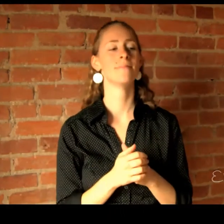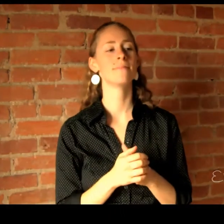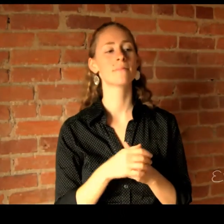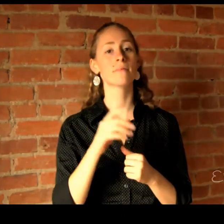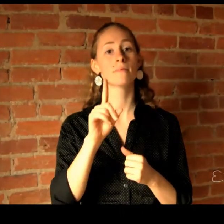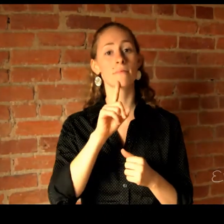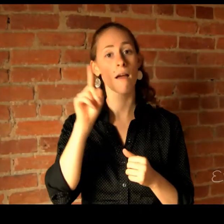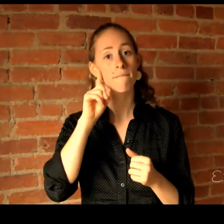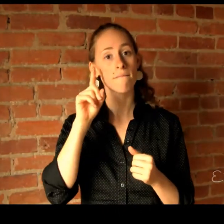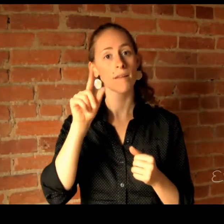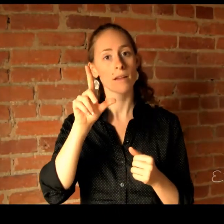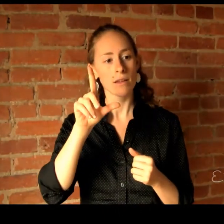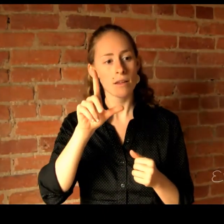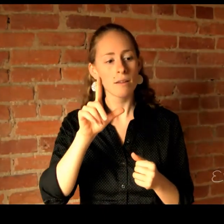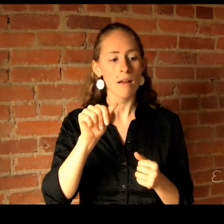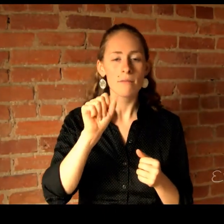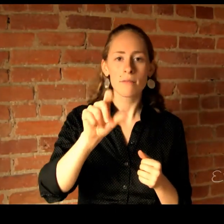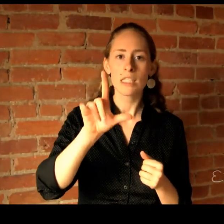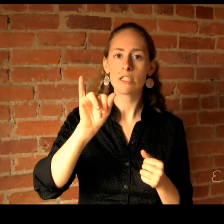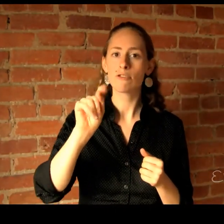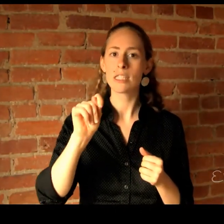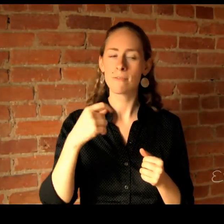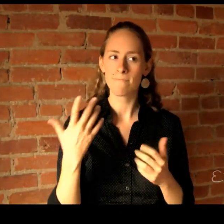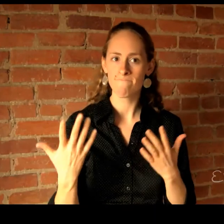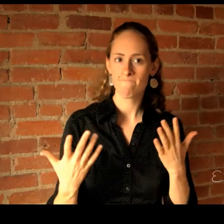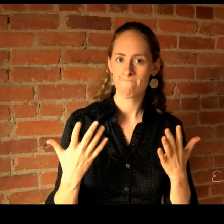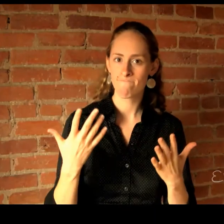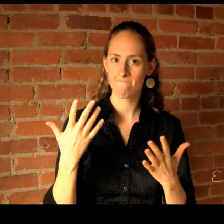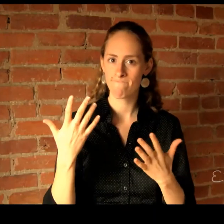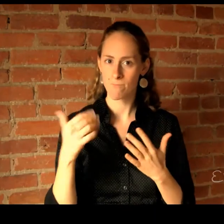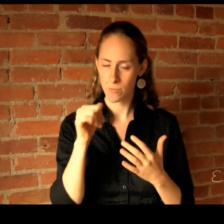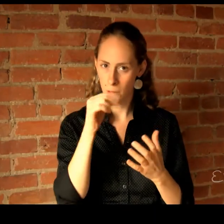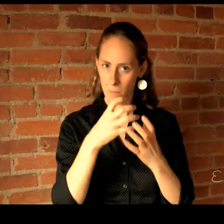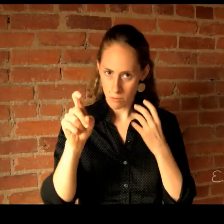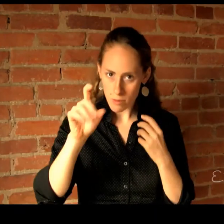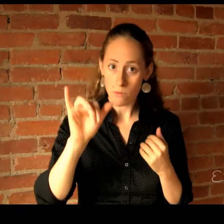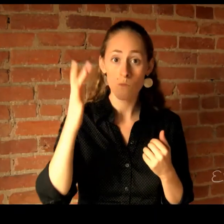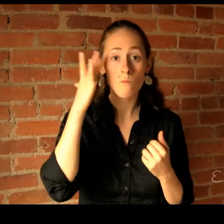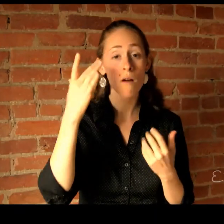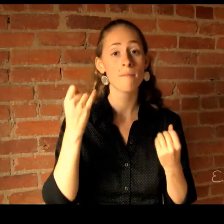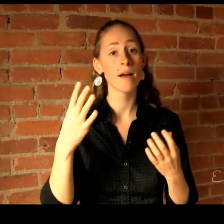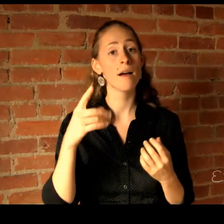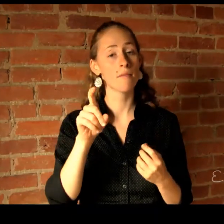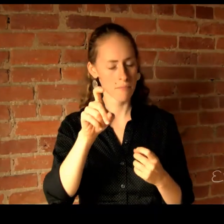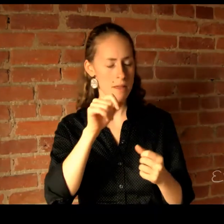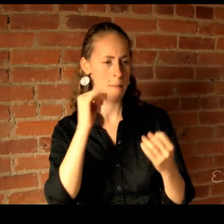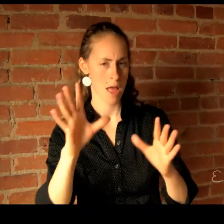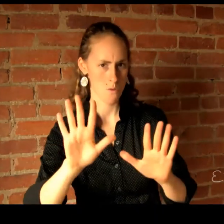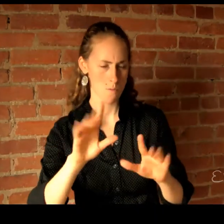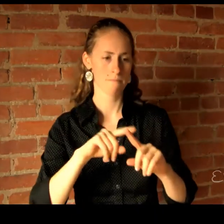bring a sense of identity as an American to the readers, while this is not the same thing for the Deaf community and we do not have specific literature assigned to grade levels. Being exposed to a few Deaf literature,